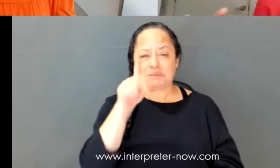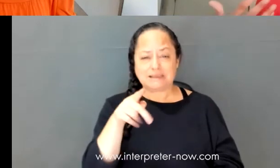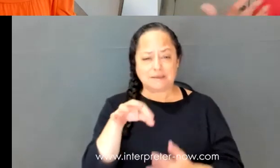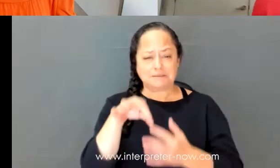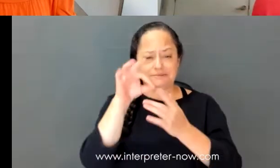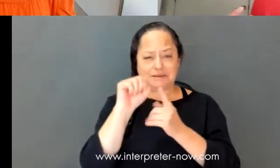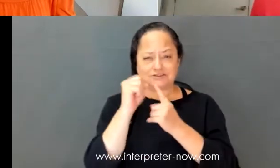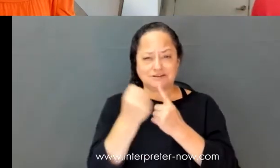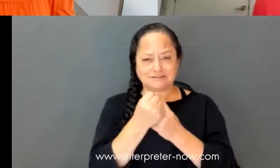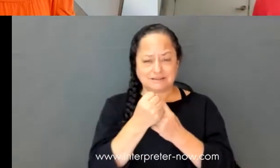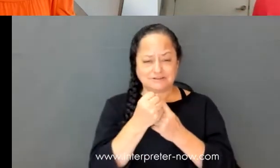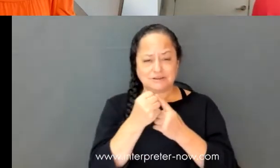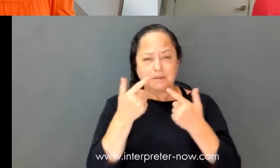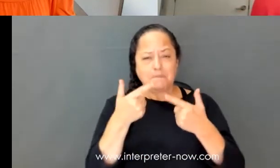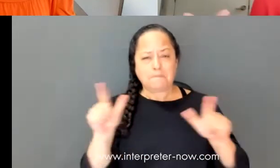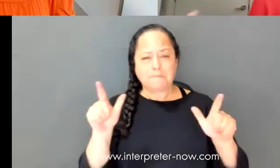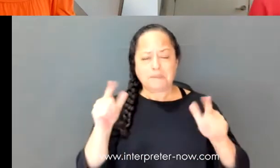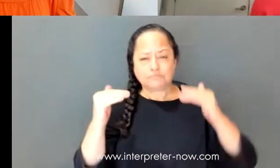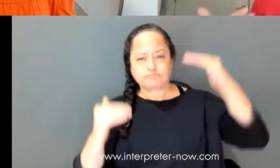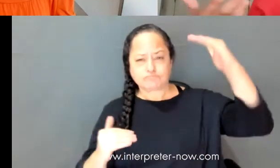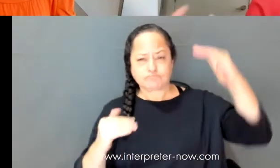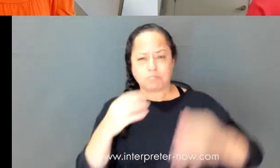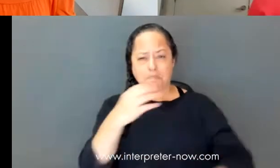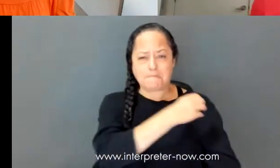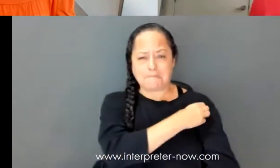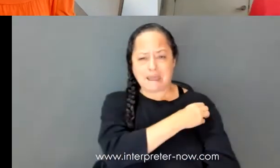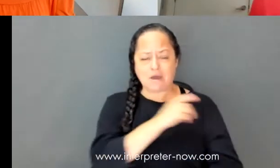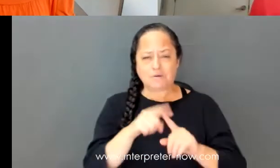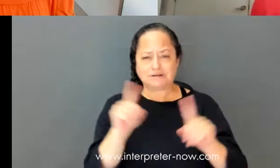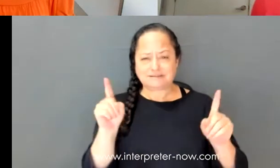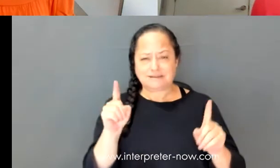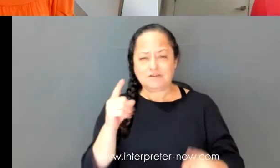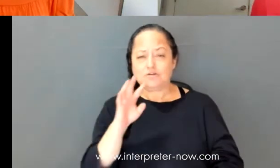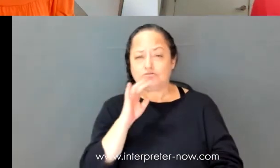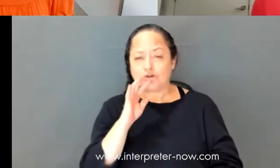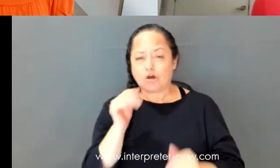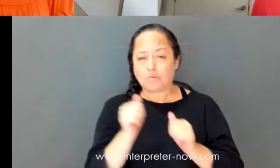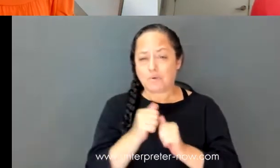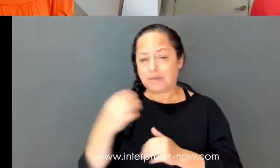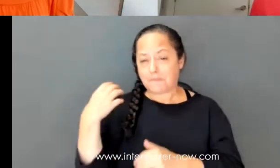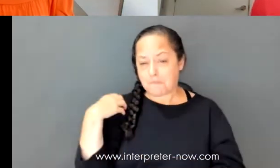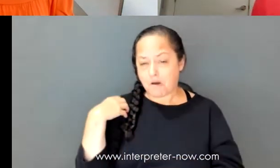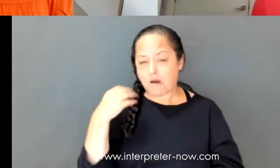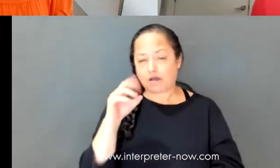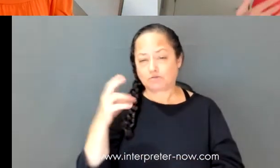there might be a big power differential. If you want to talk to your boss or you want to talk to your boss's boss, or you want to